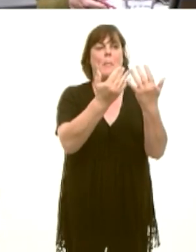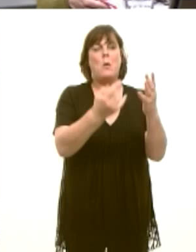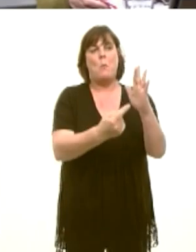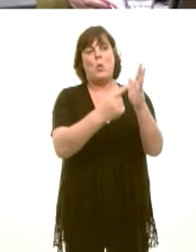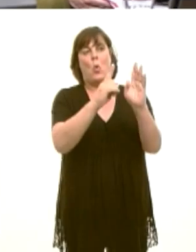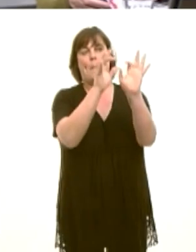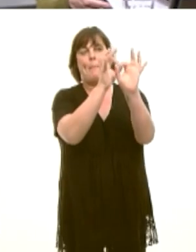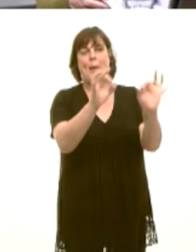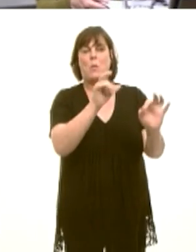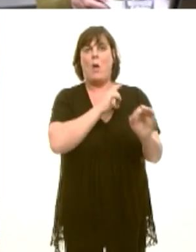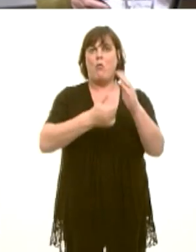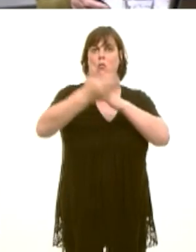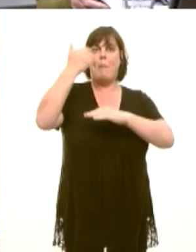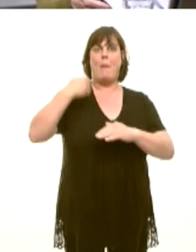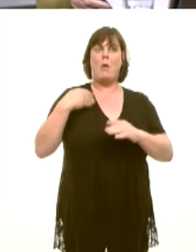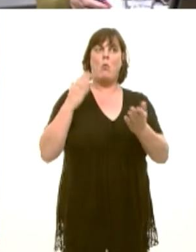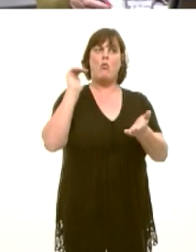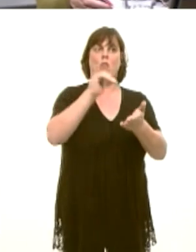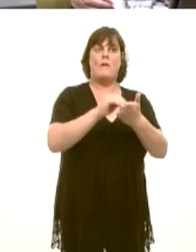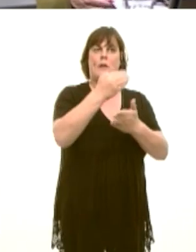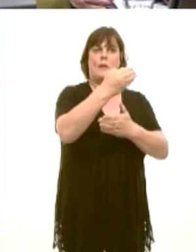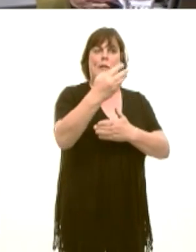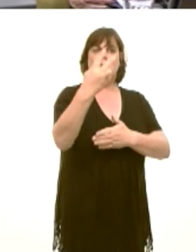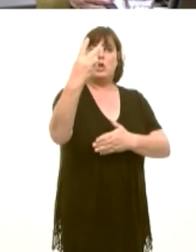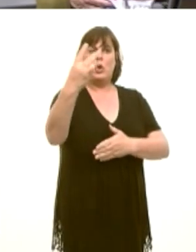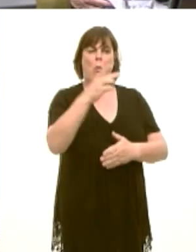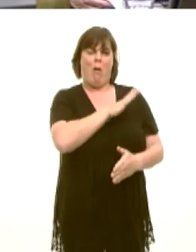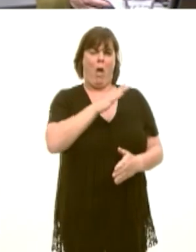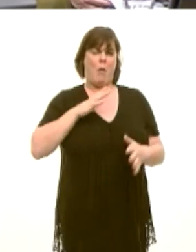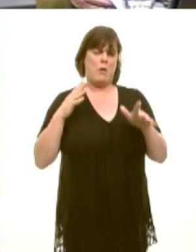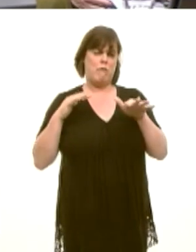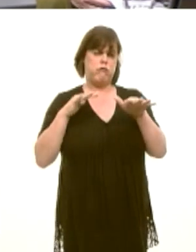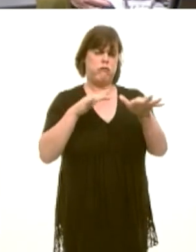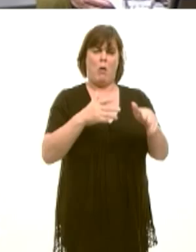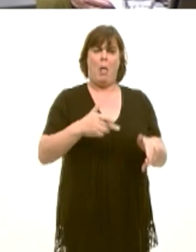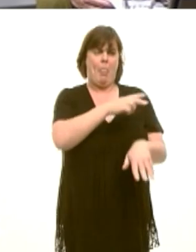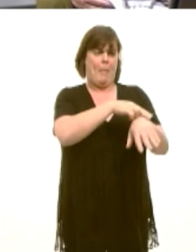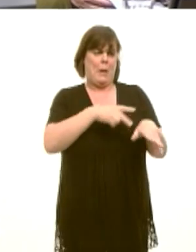first of all in 1992, the army were on the streets, police were armed, there were helicopters